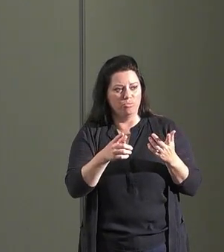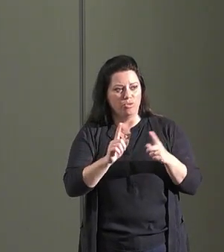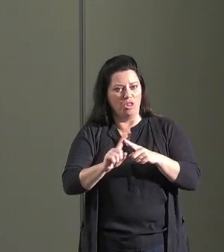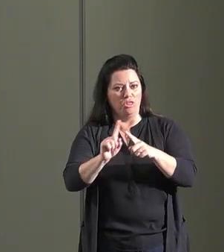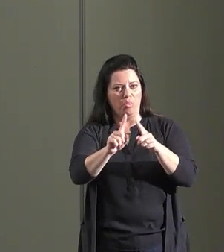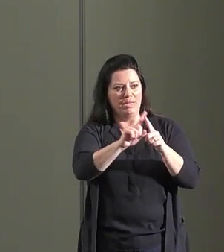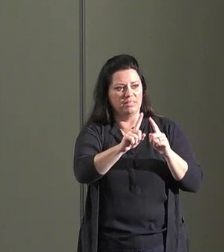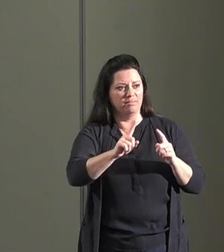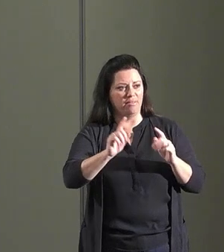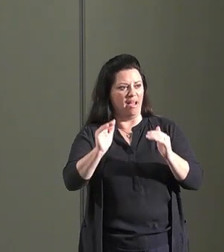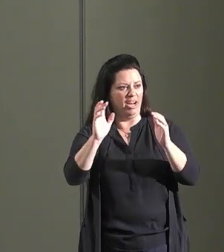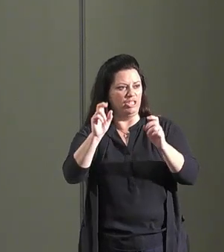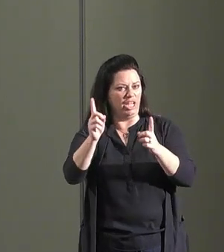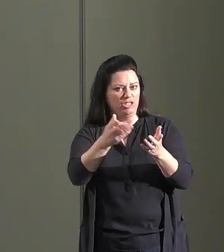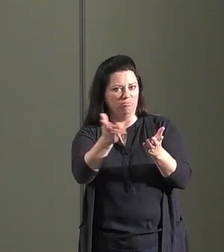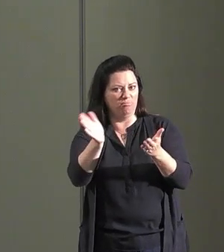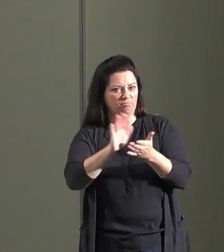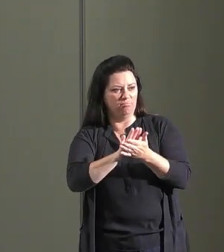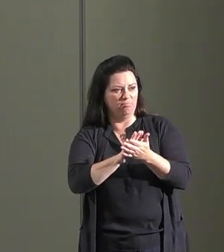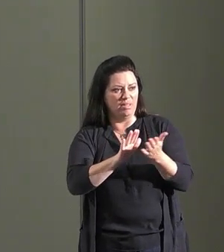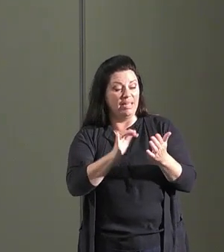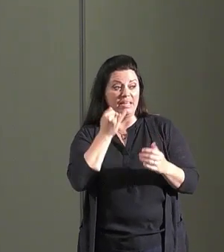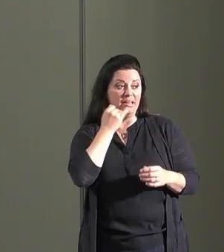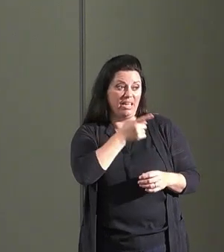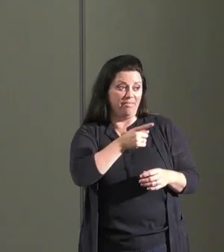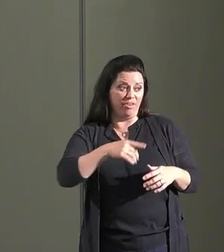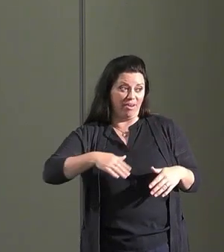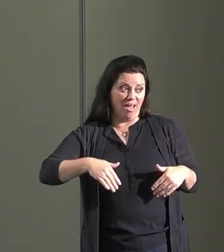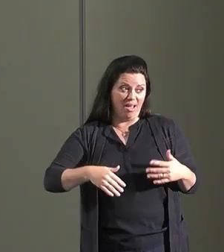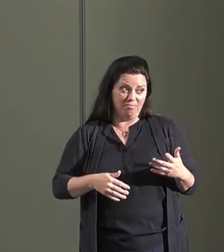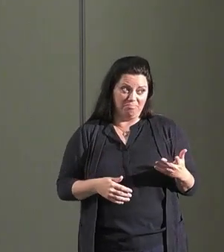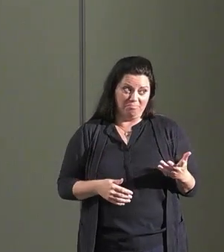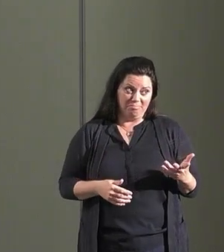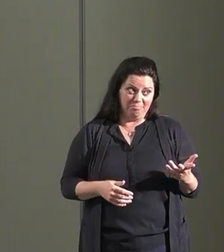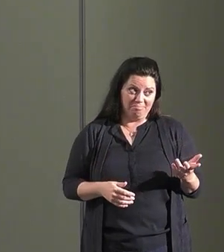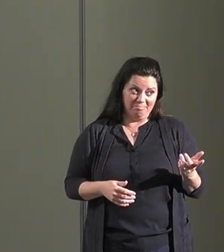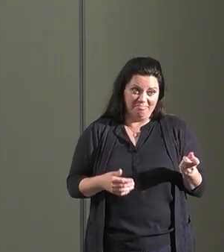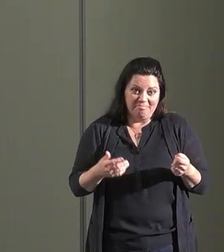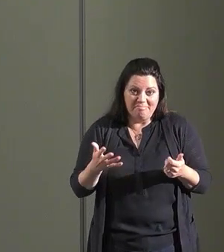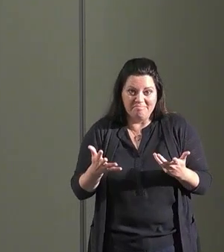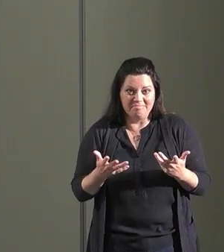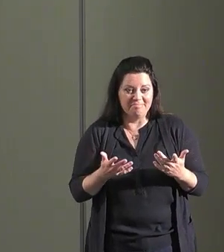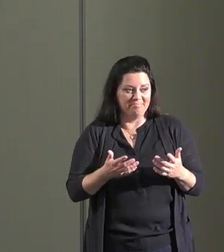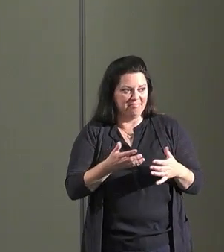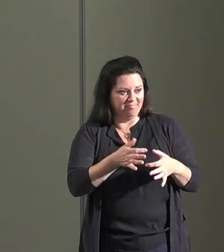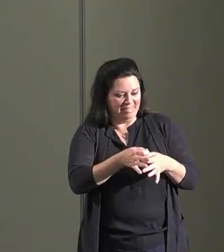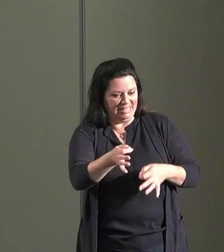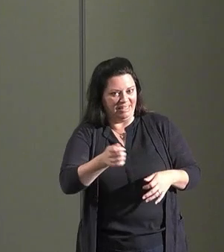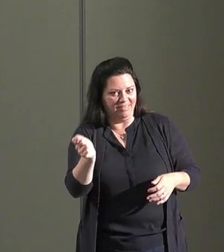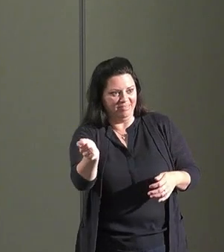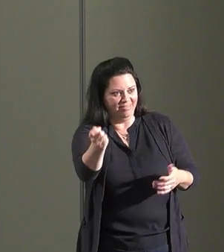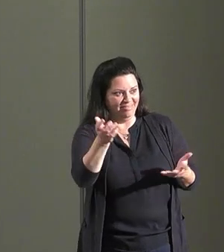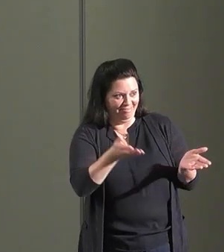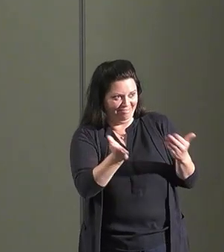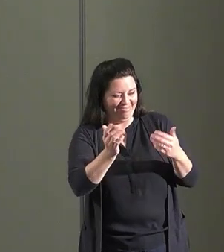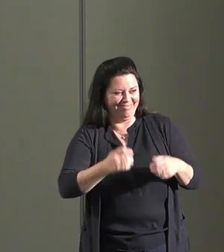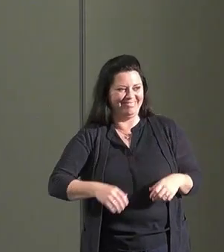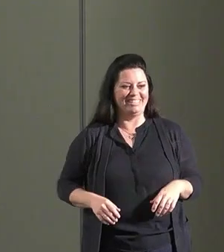world? If you're not, we will get out the sticks. >> JARED: That is a good message for everyone